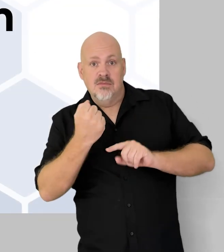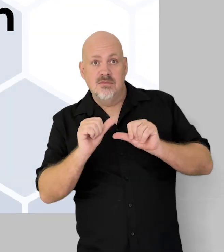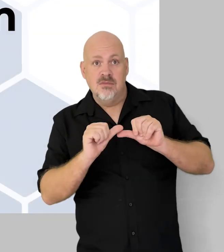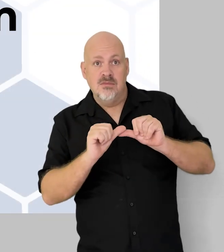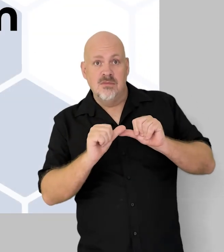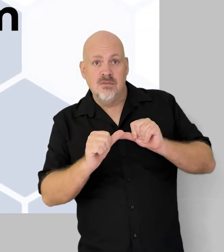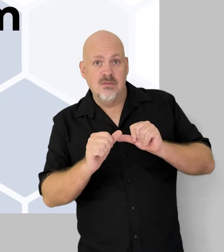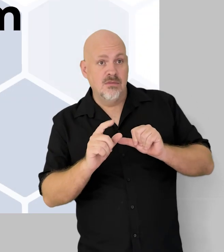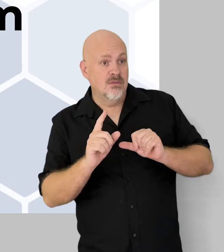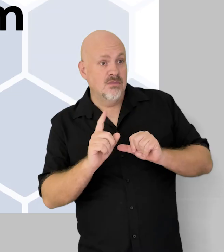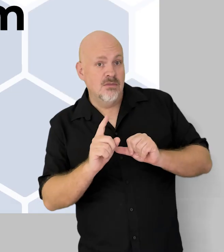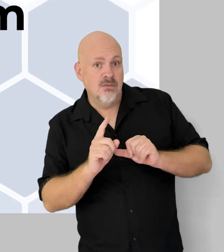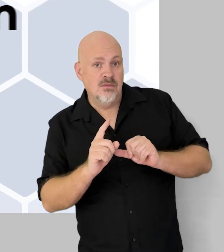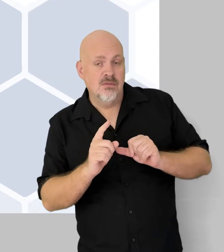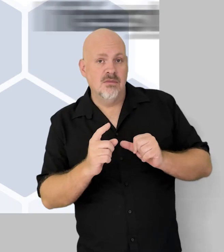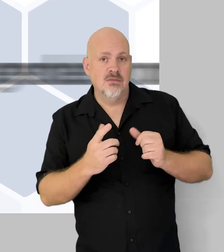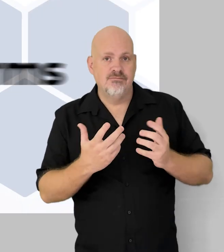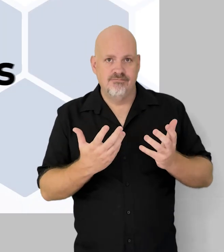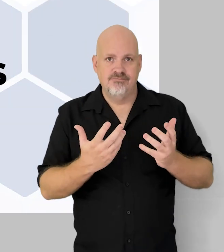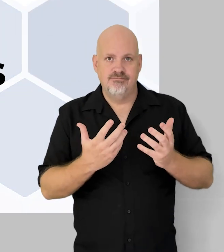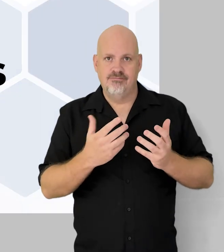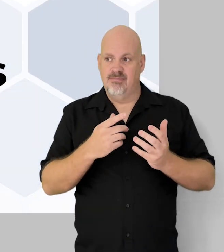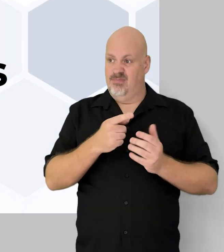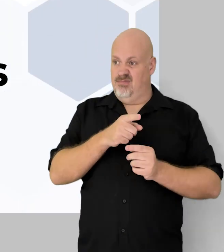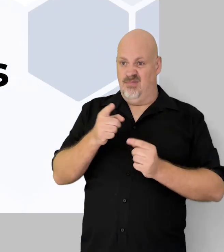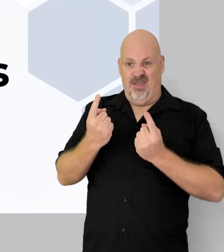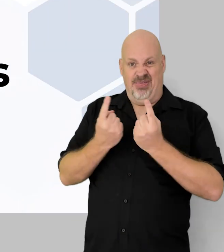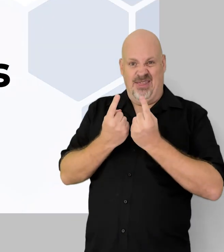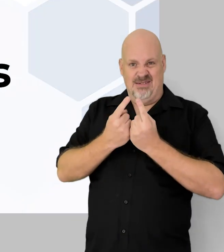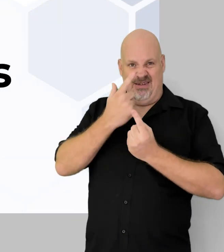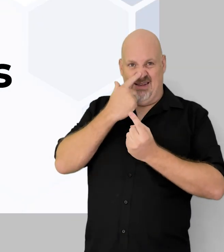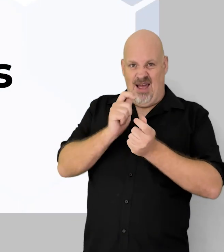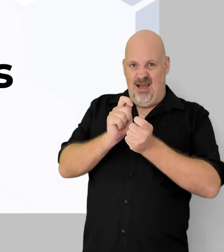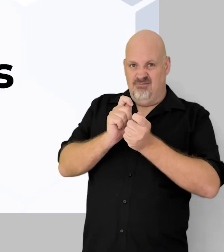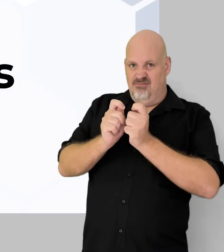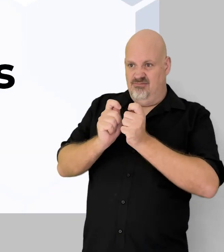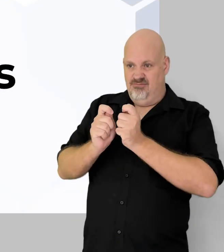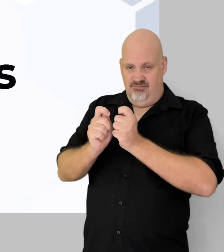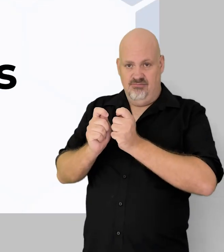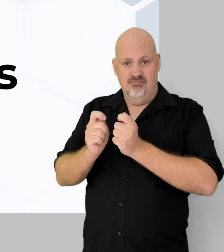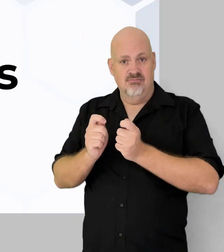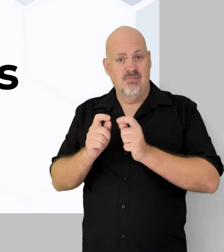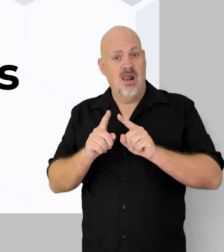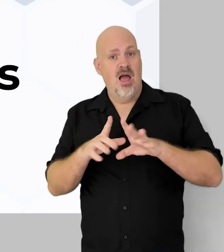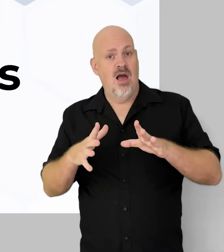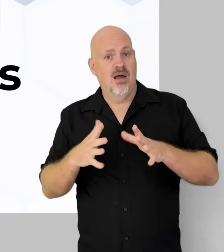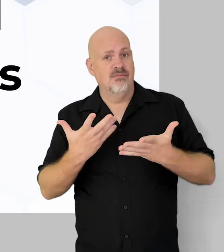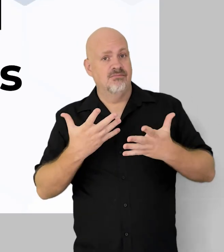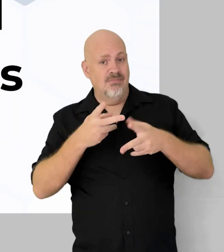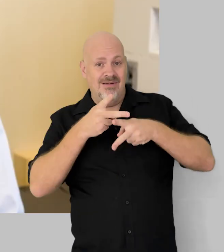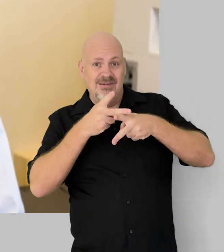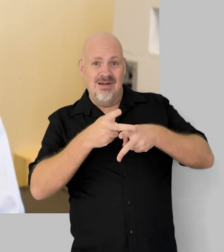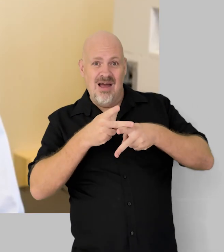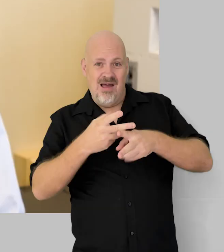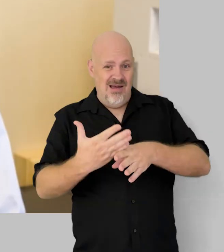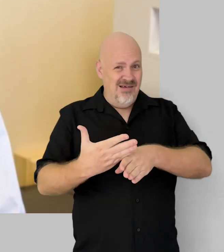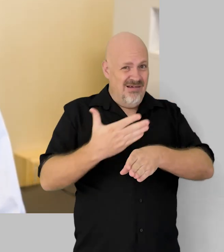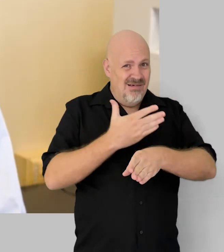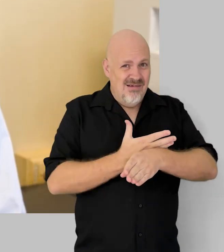symptom recognition, life styles, and deeply embedded gender norms that ultimately determine